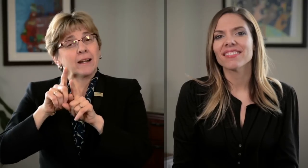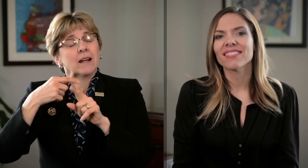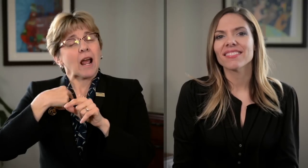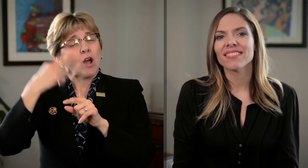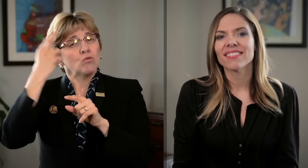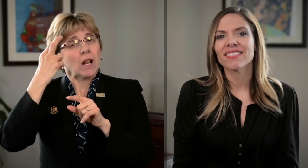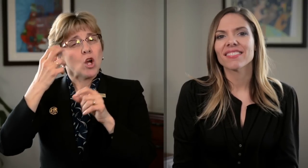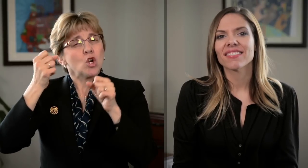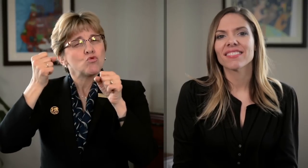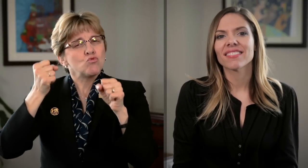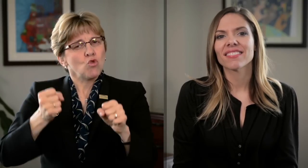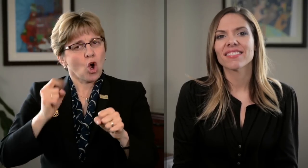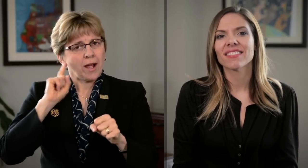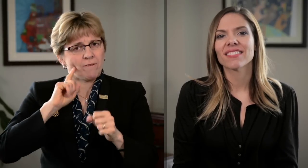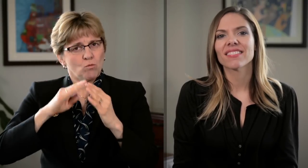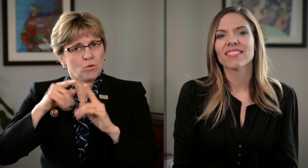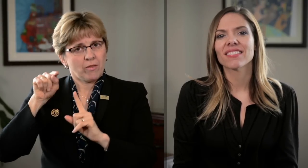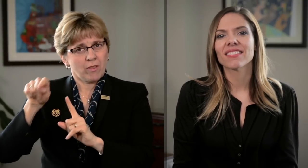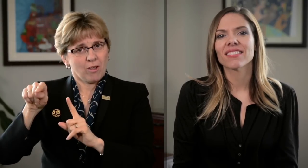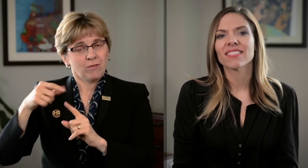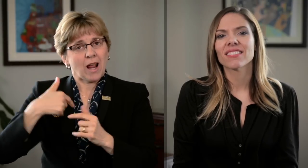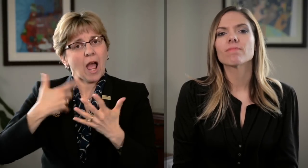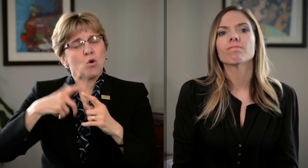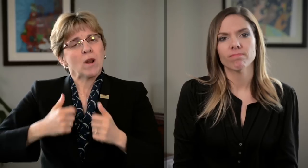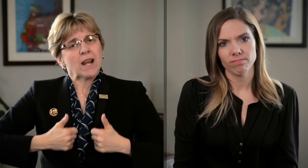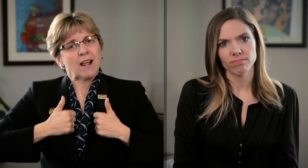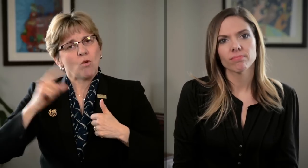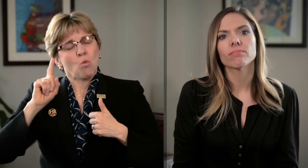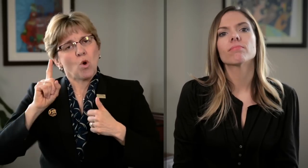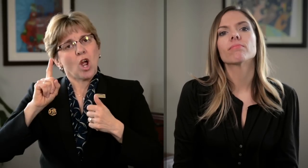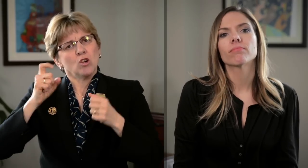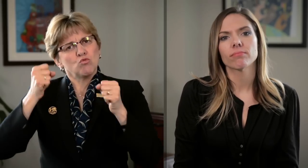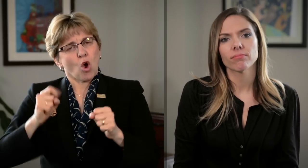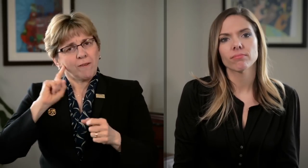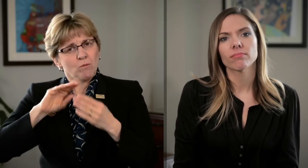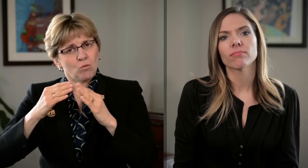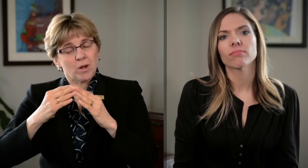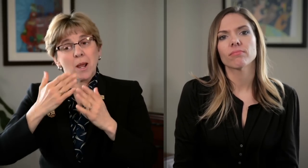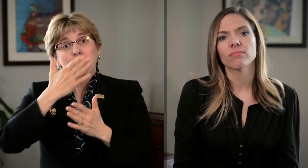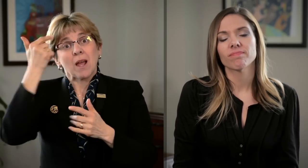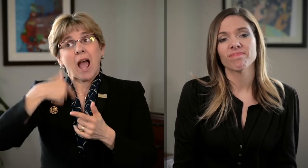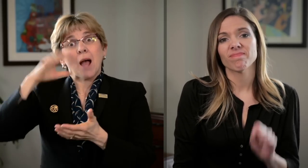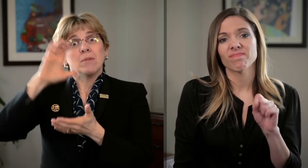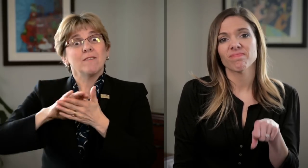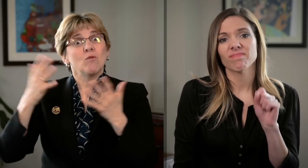Also, I realized there was a strong deaf community there. I wanted to live where there was a strong community because I believe